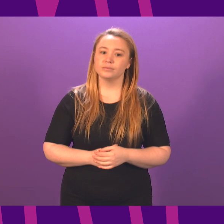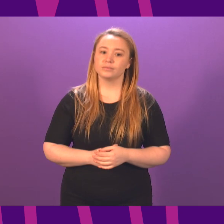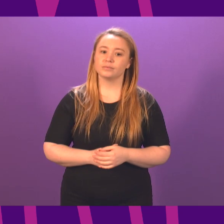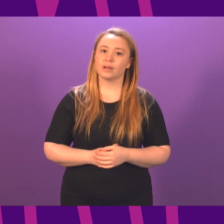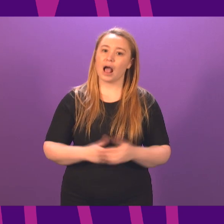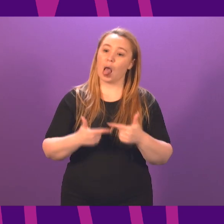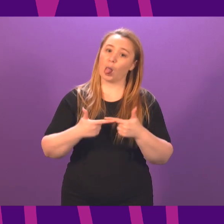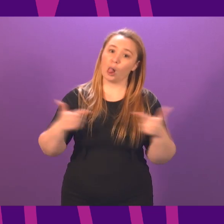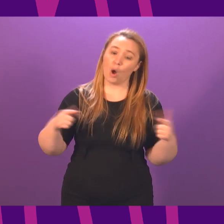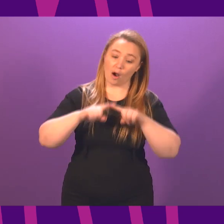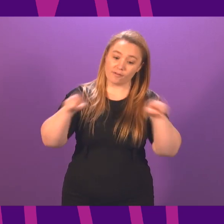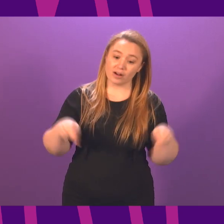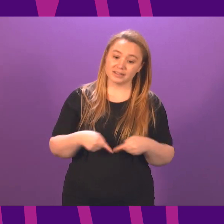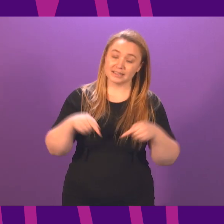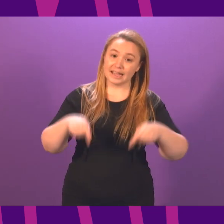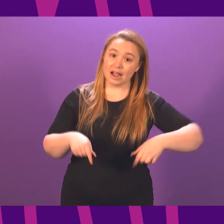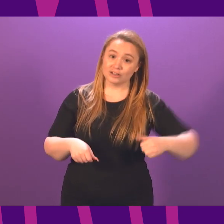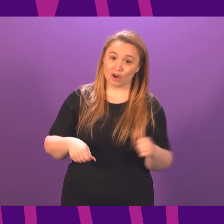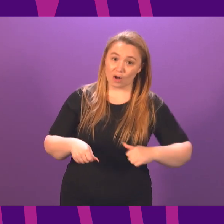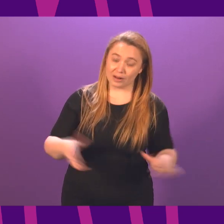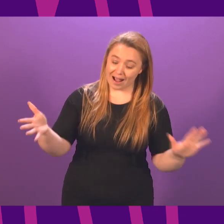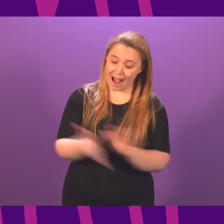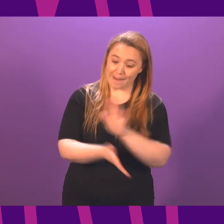the chamber and across Scotland will be very happy to say cheerio